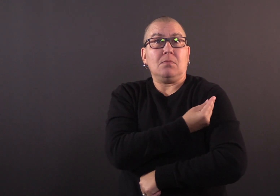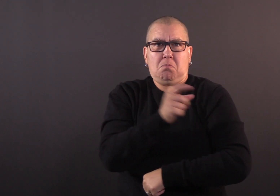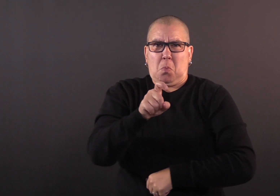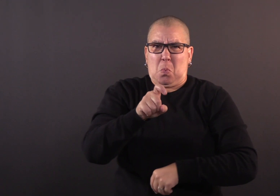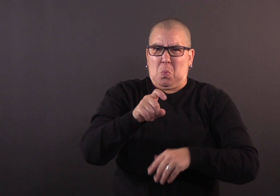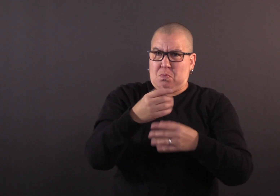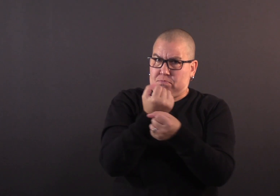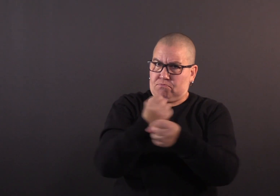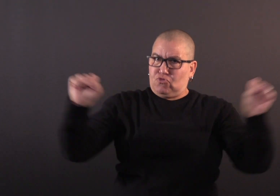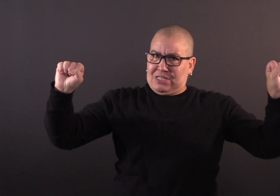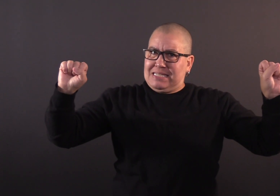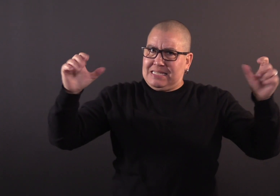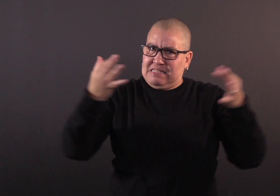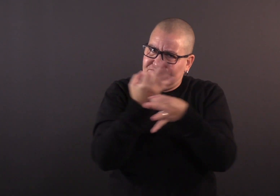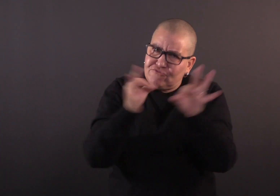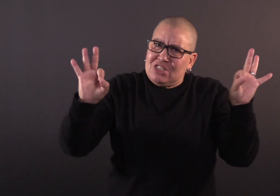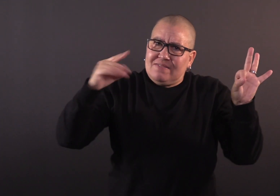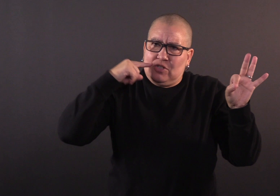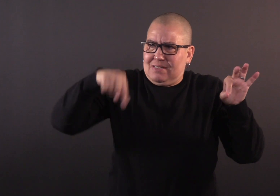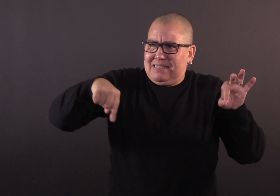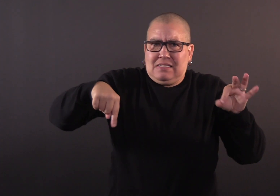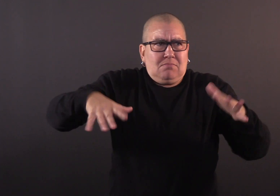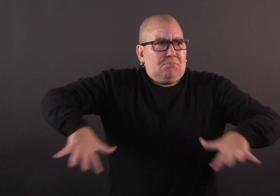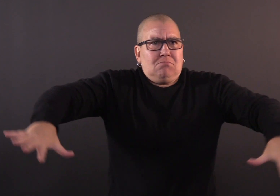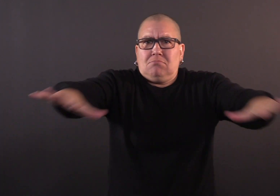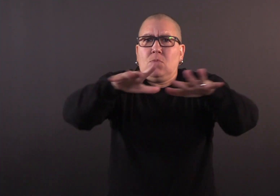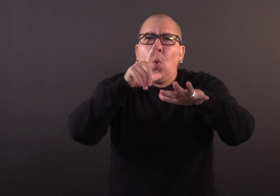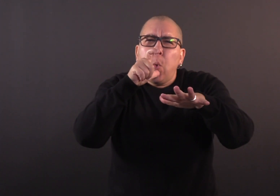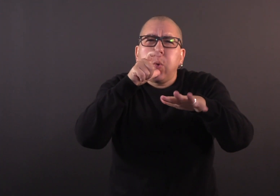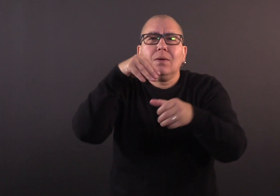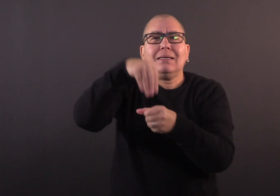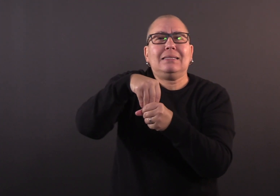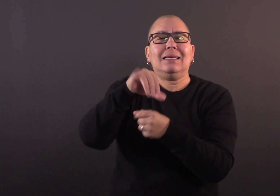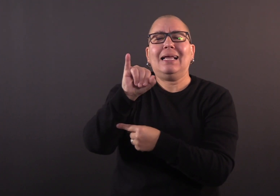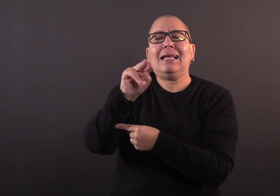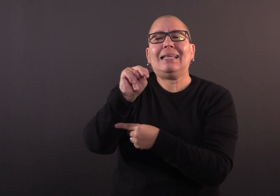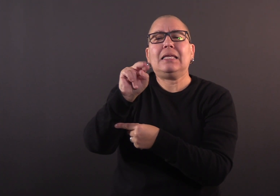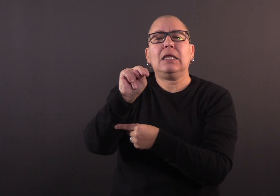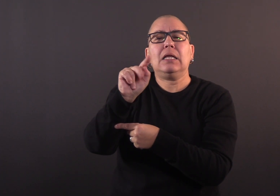but it has taken some time for insurers to update their billing codes, meaning some